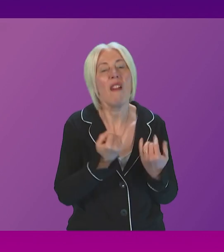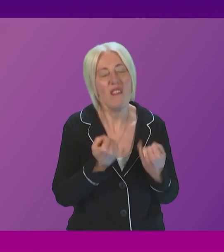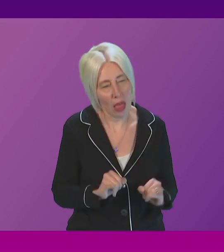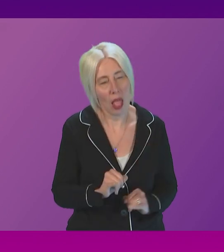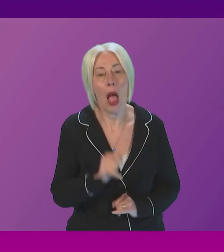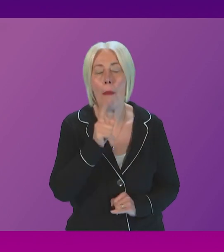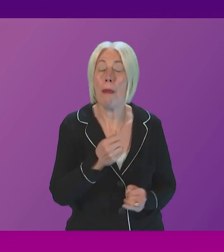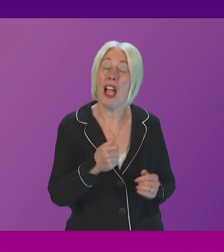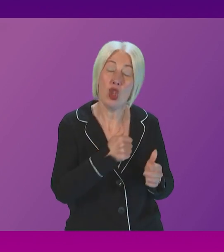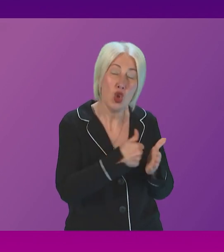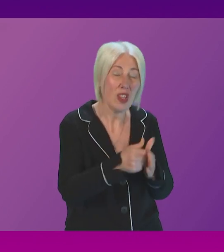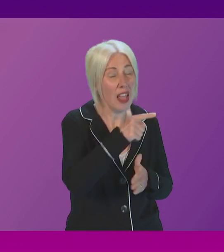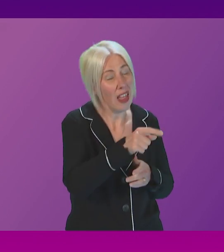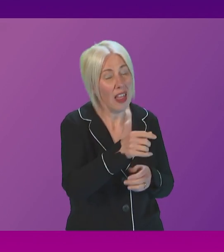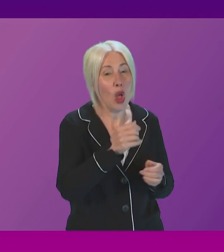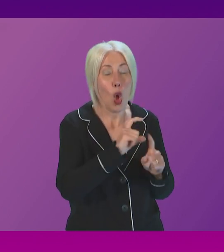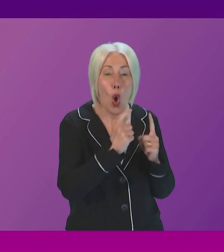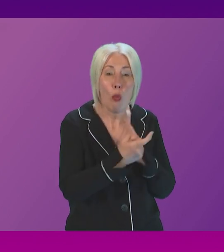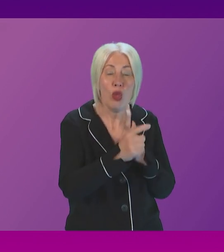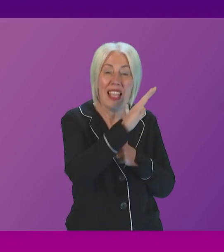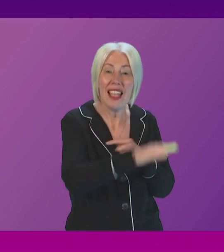often the community of South Uist that is affected, because of the prioritisation